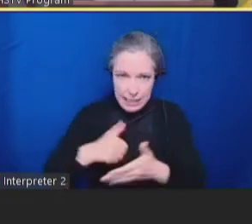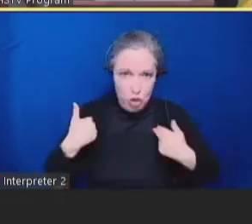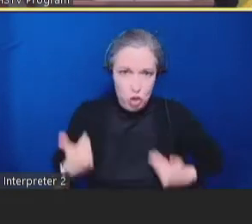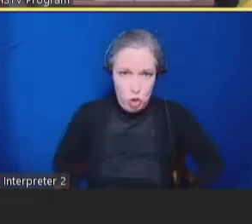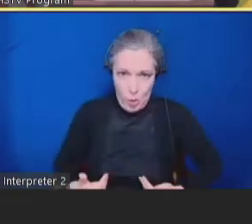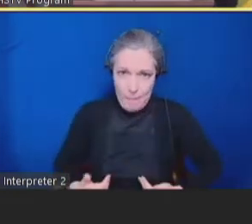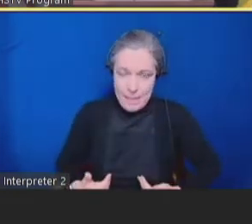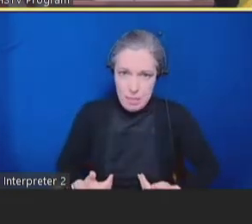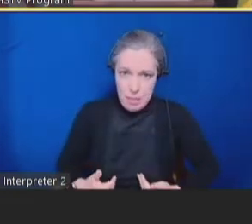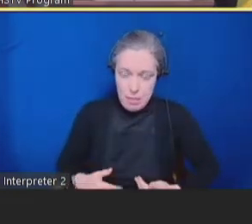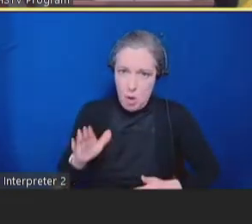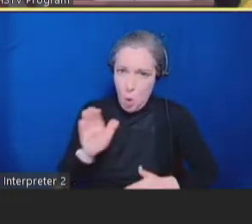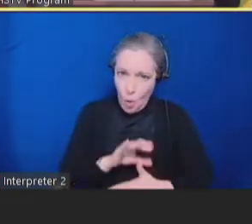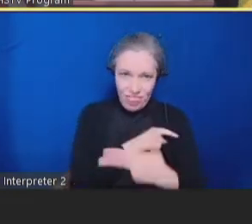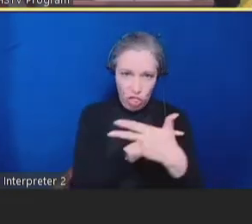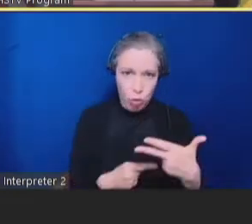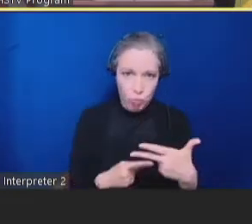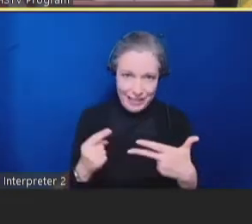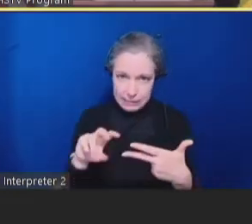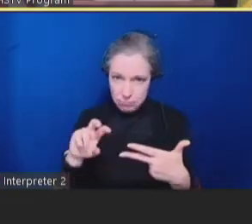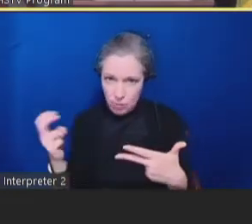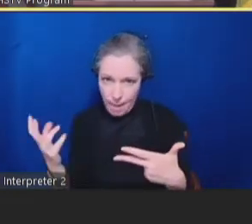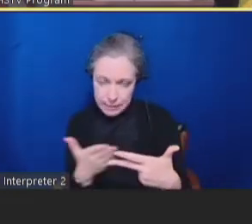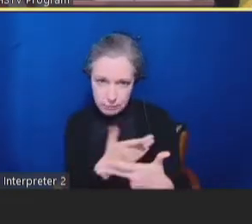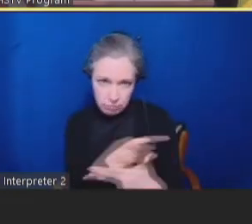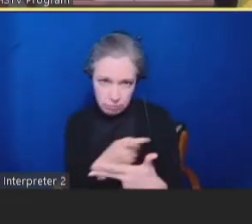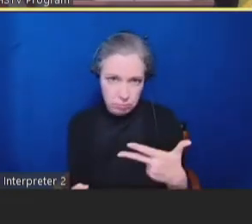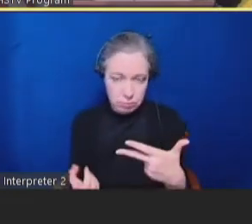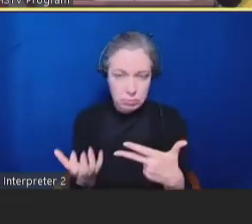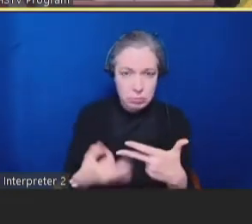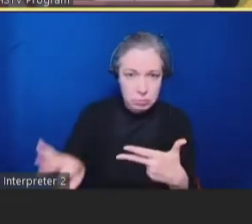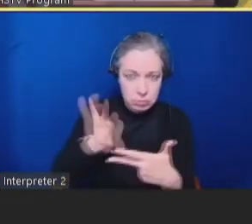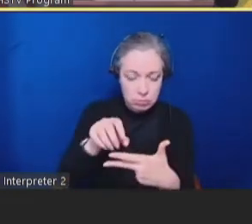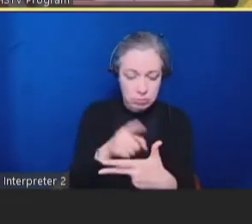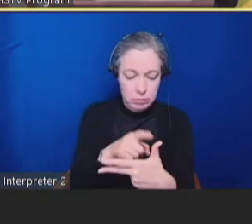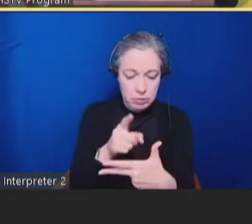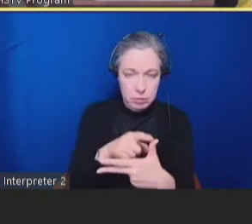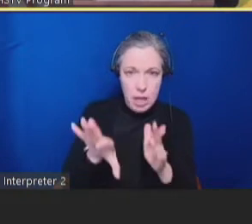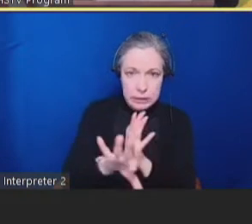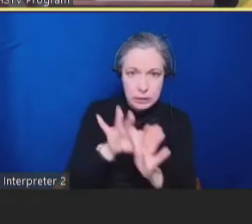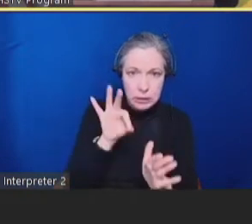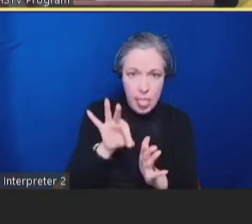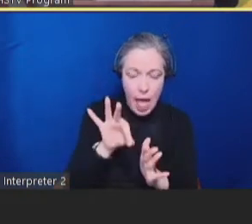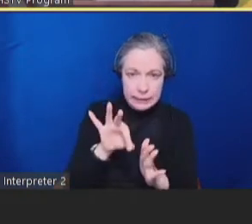which is really essential for an effective vaccine, namely, selecting the optimal antigen,